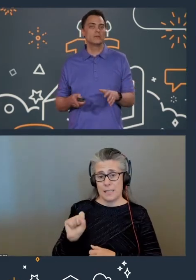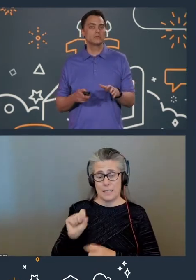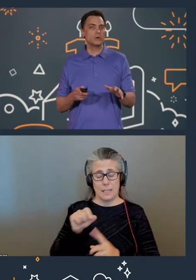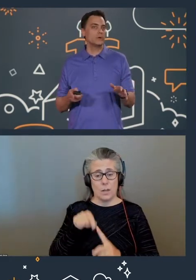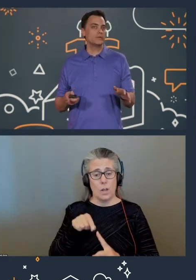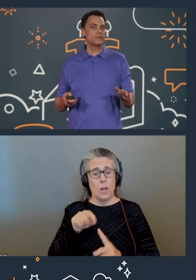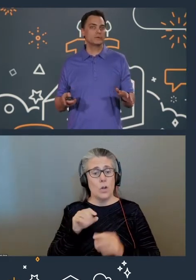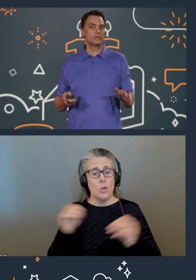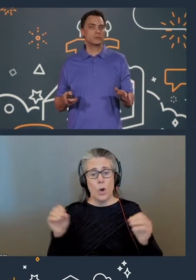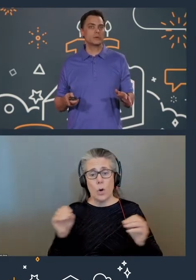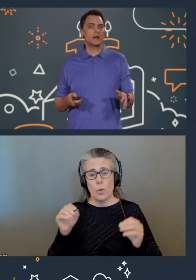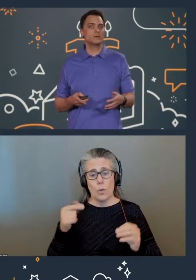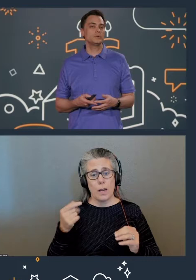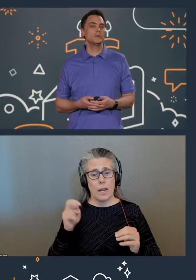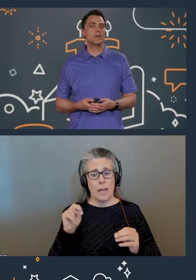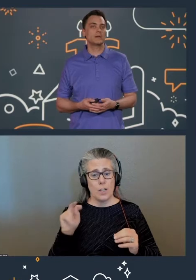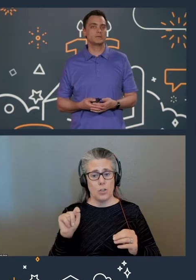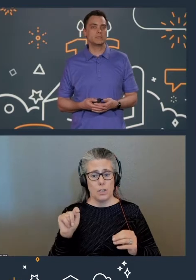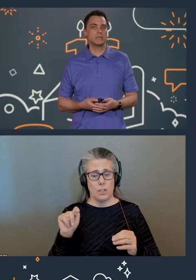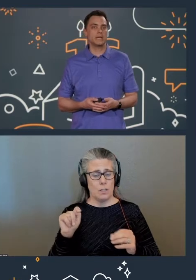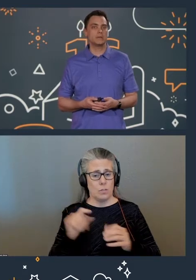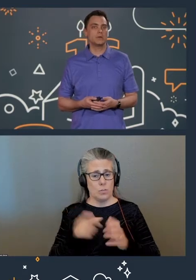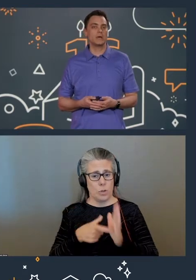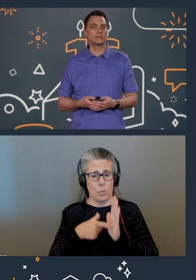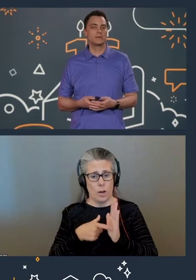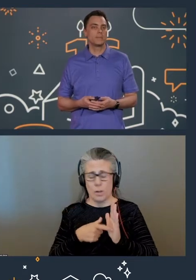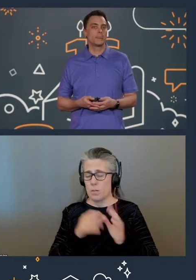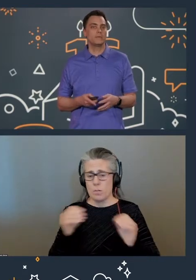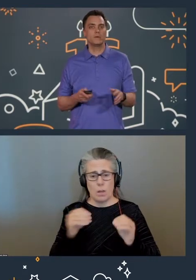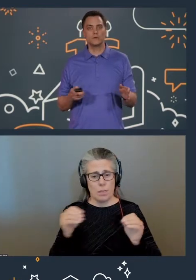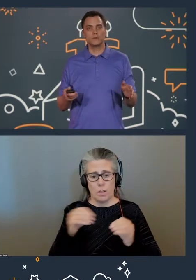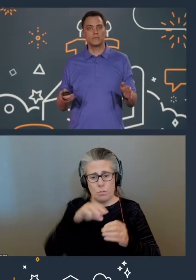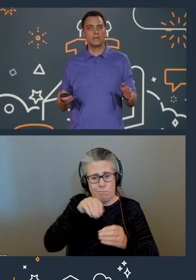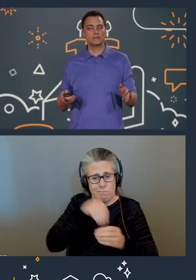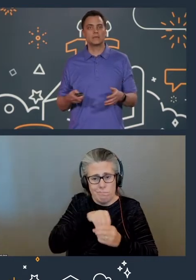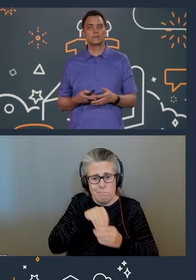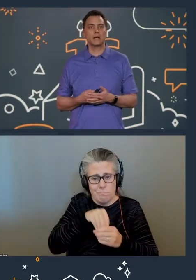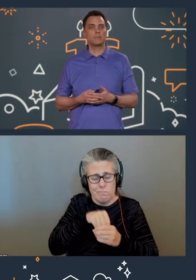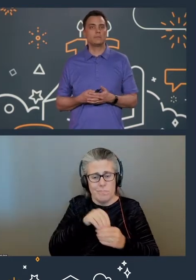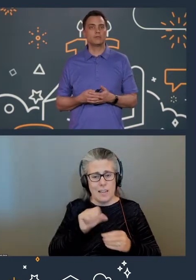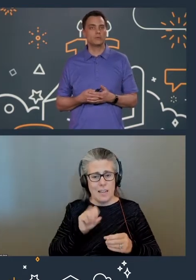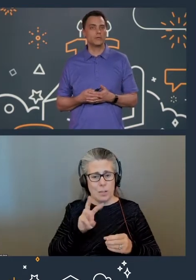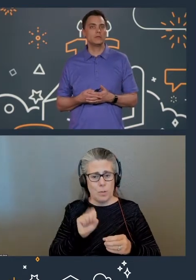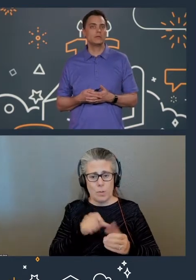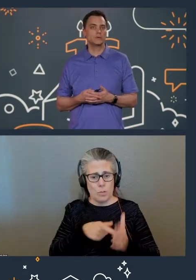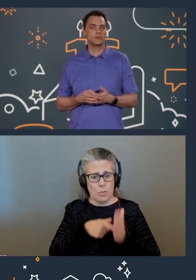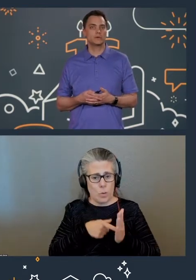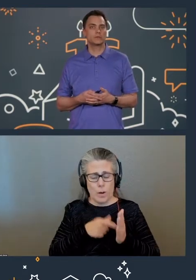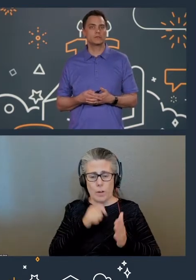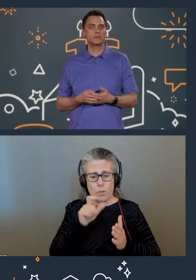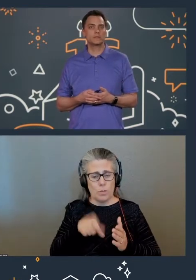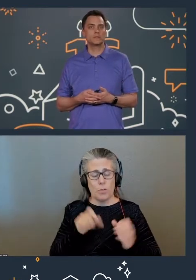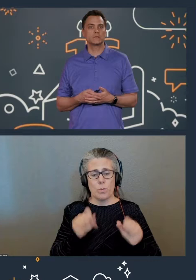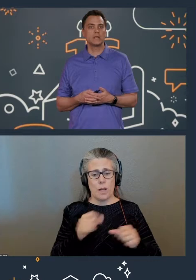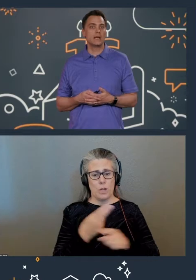There's no infrastructure required to be managed within AWS. You can use DataSync to copy between your storage services,